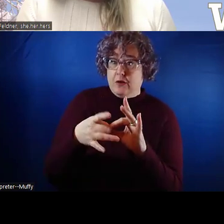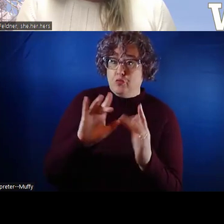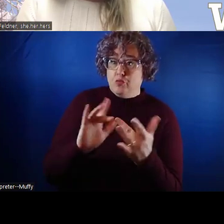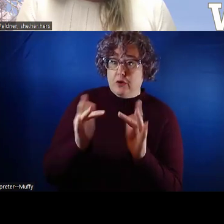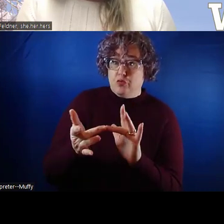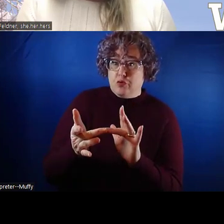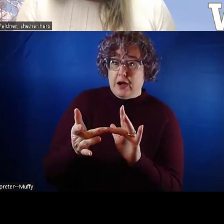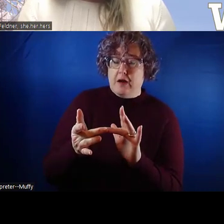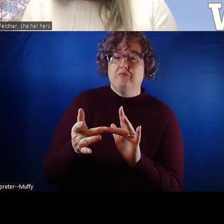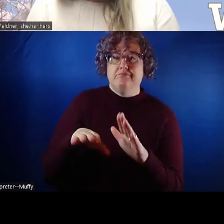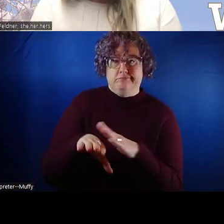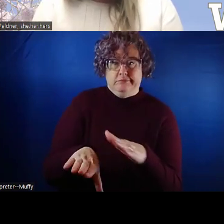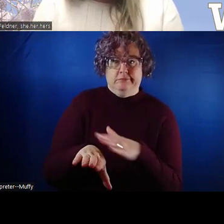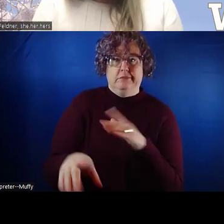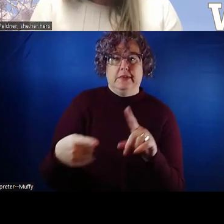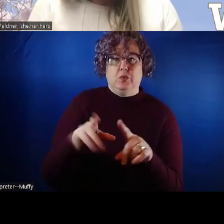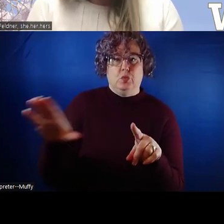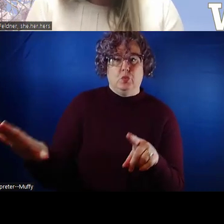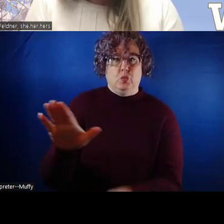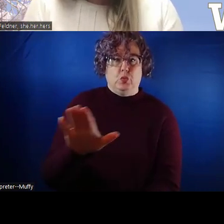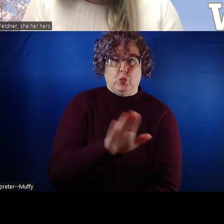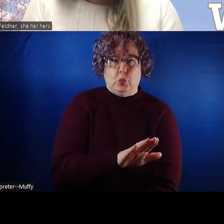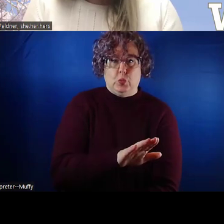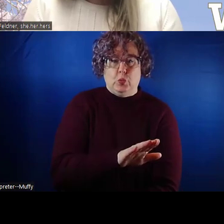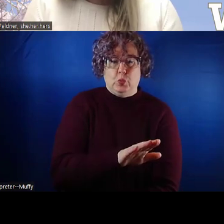you can have access to your medical information online.